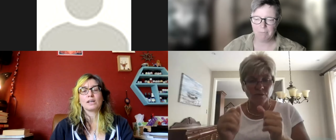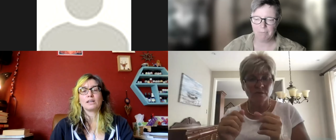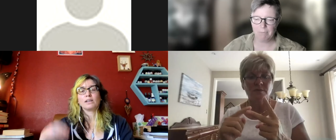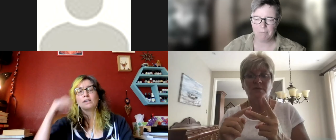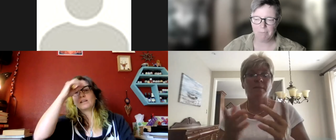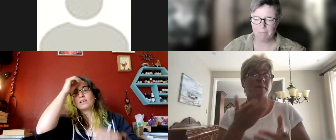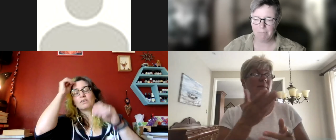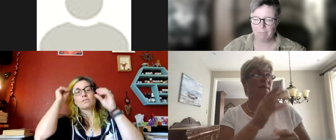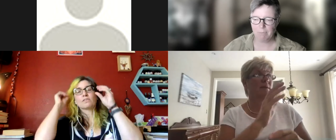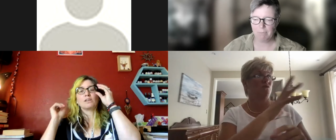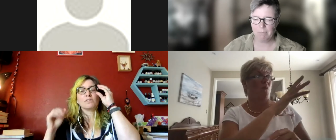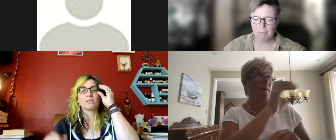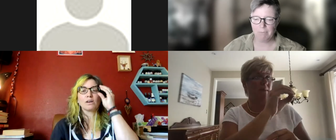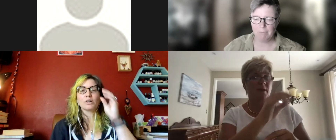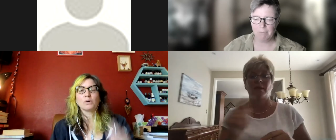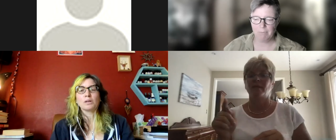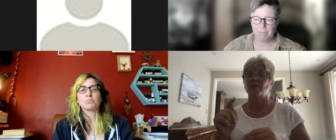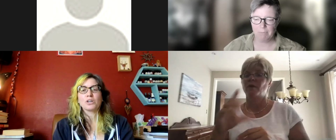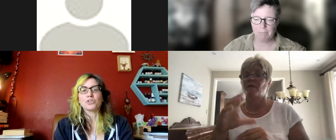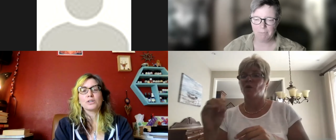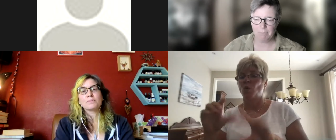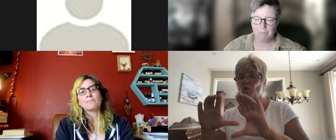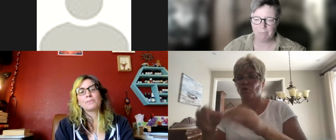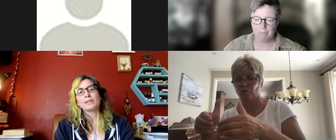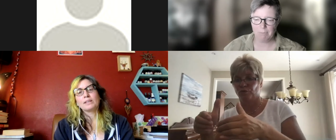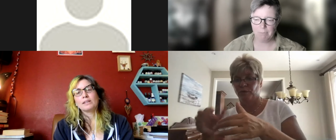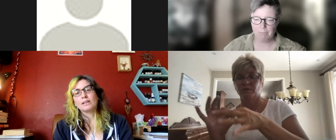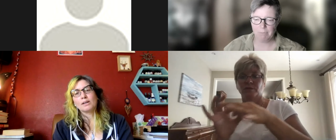that there's this ongoing crusher.